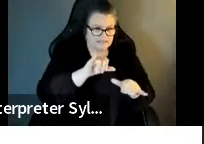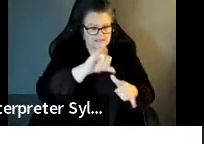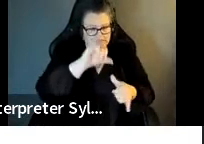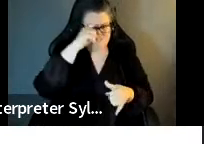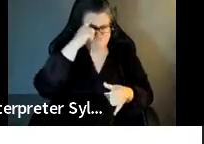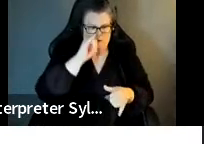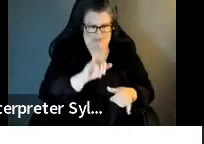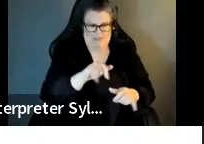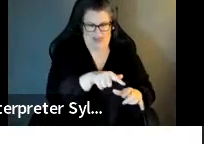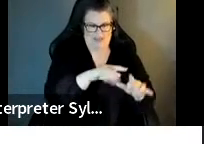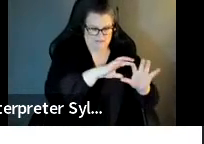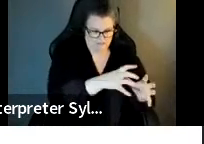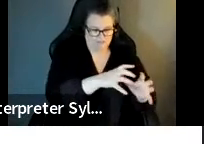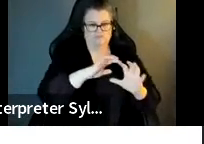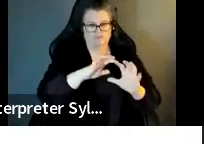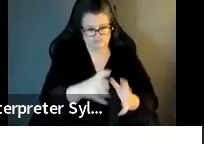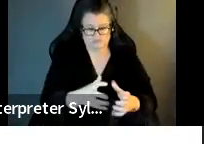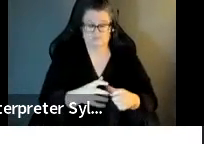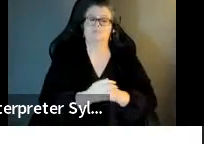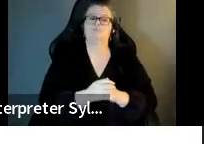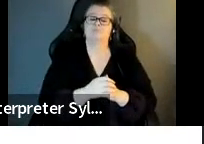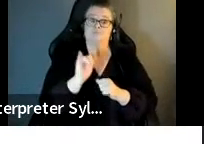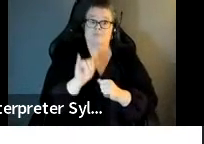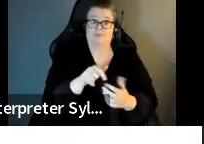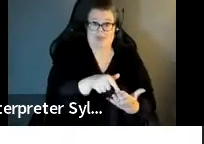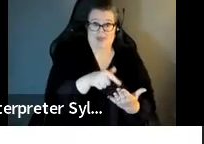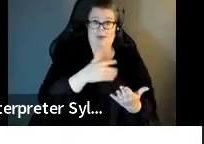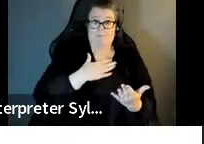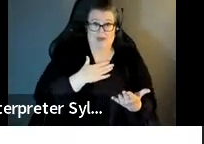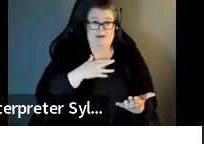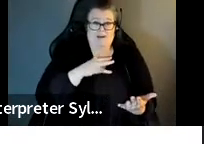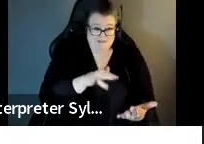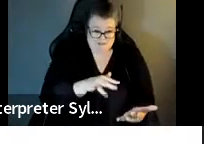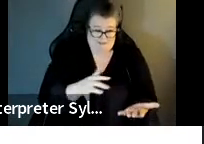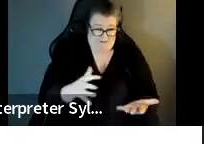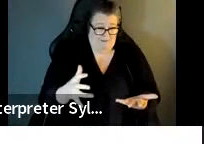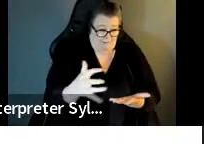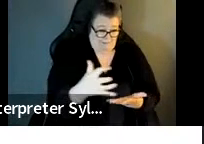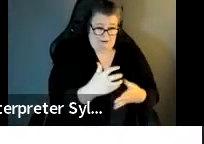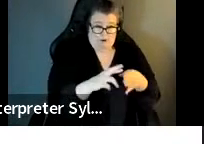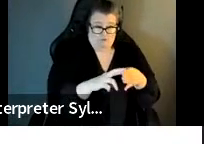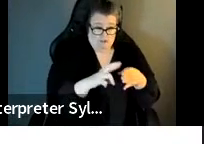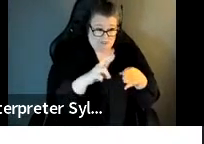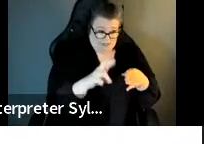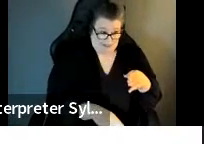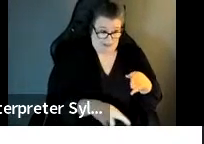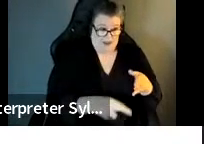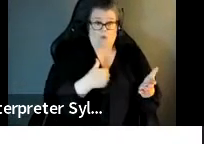So when we present our summary results from our study, it is a fair point that our study